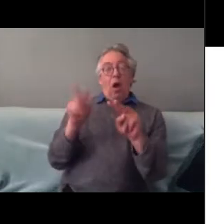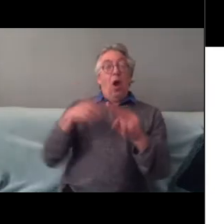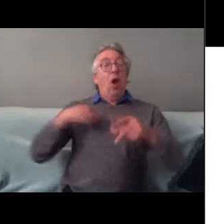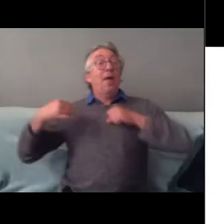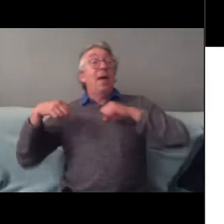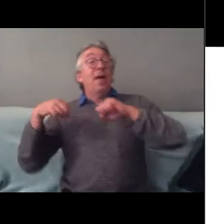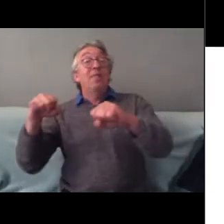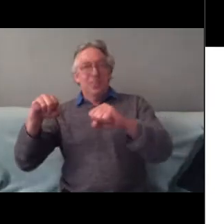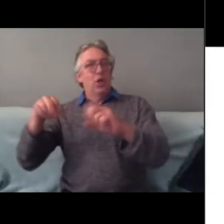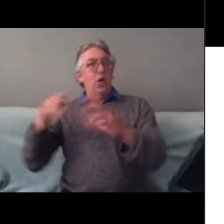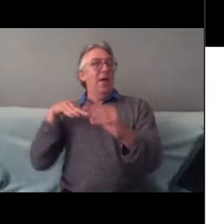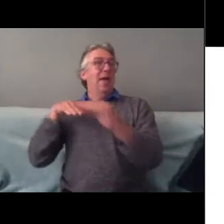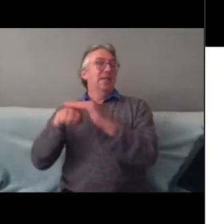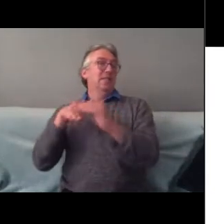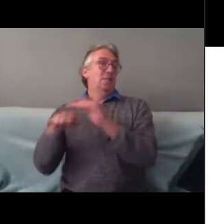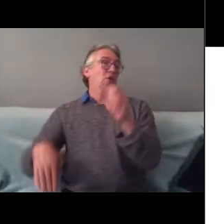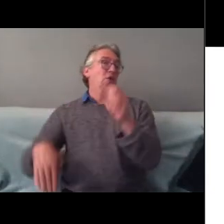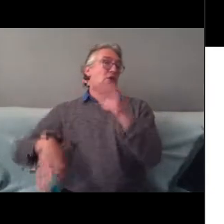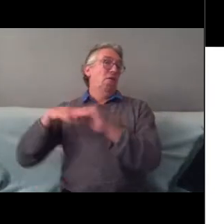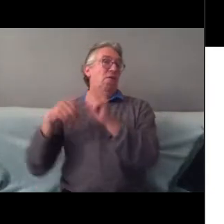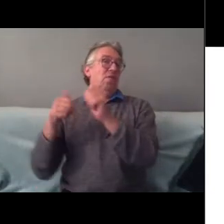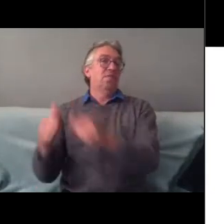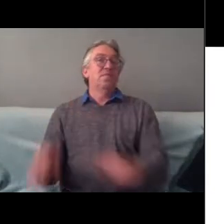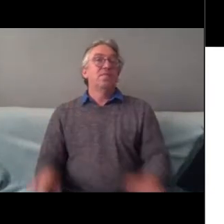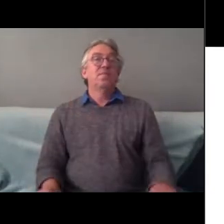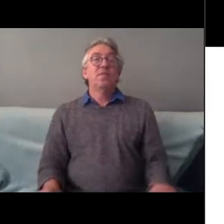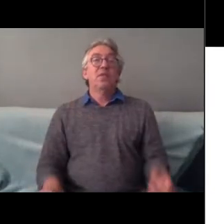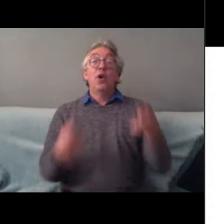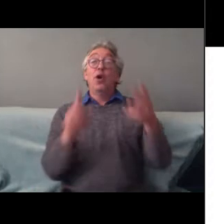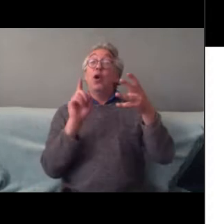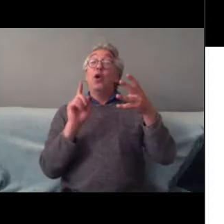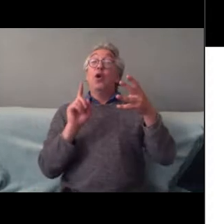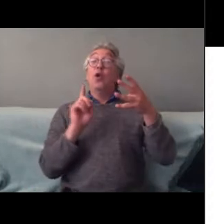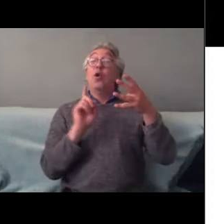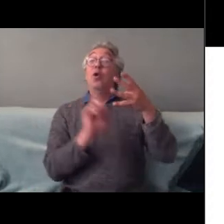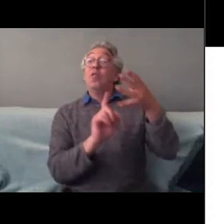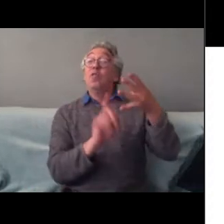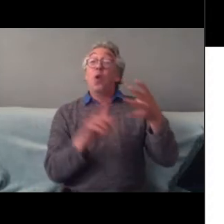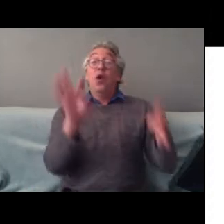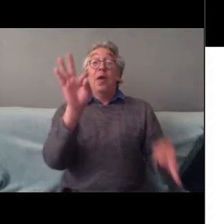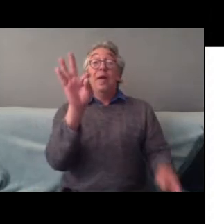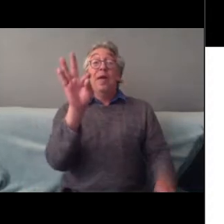Then we have Tearfund Ireland charity development organization